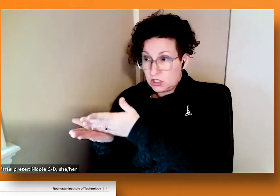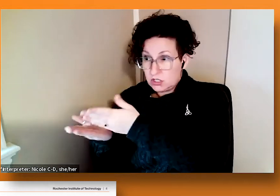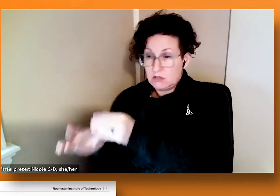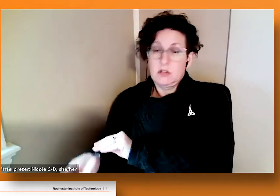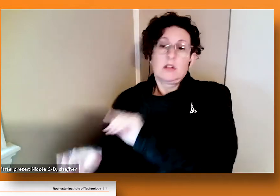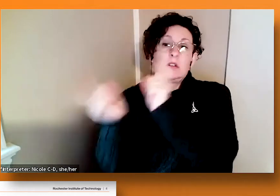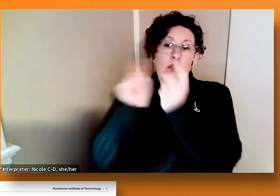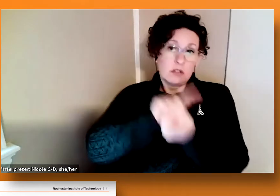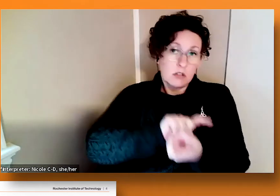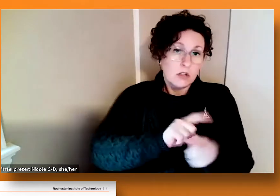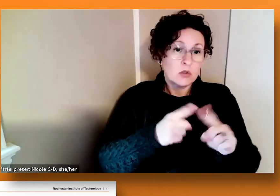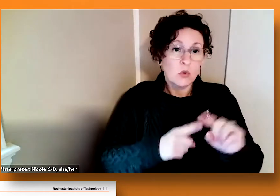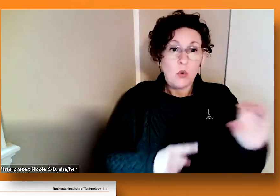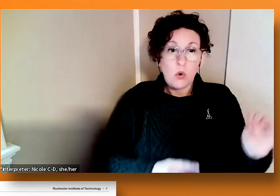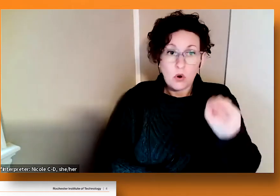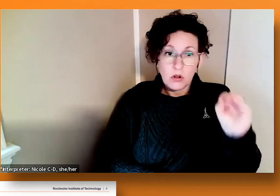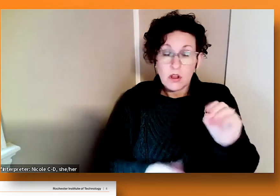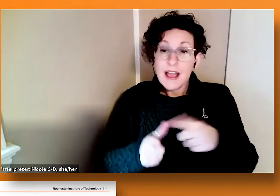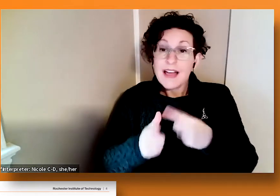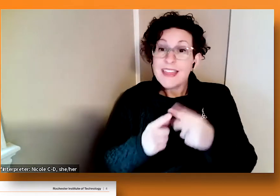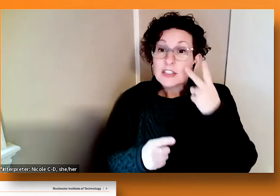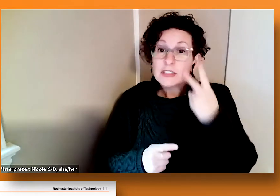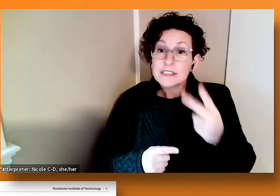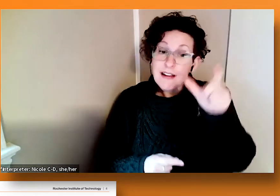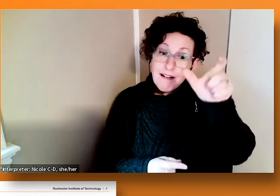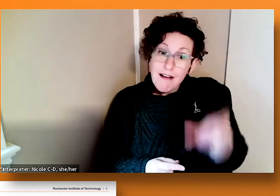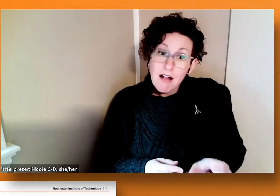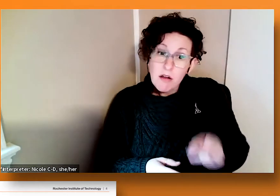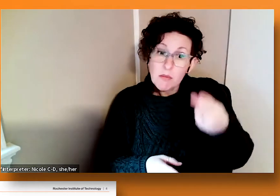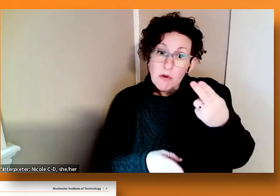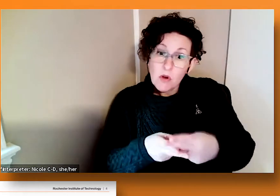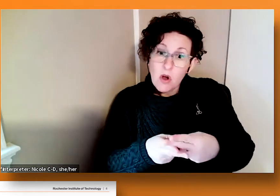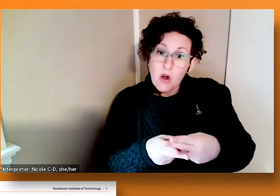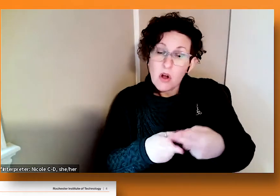Then you'll see a column called encumbrances.